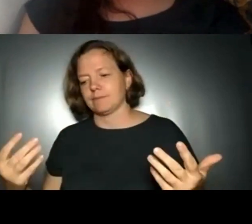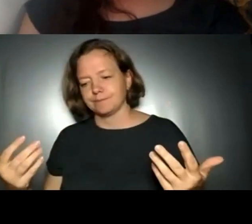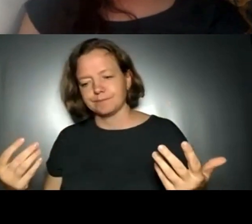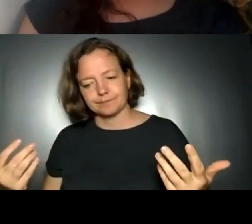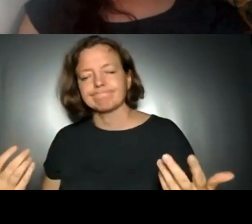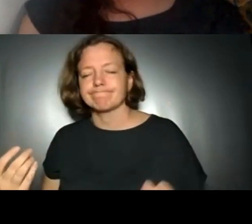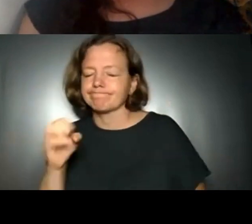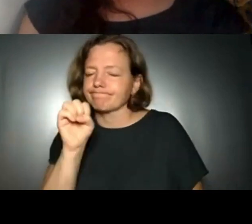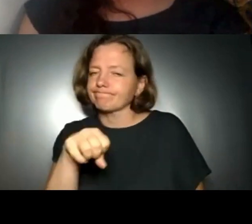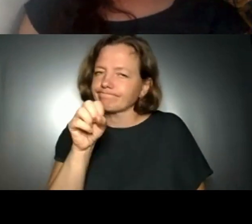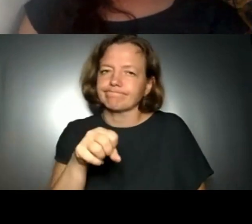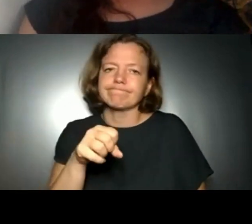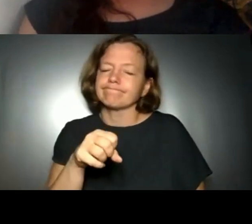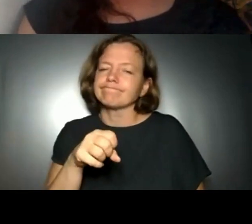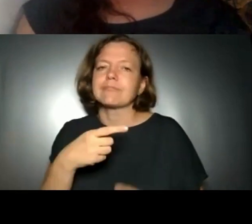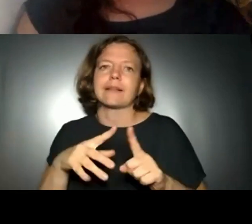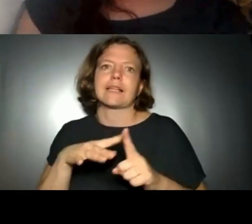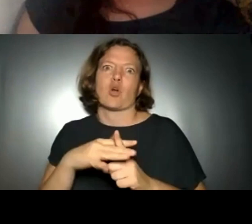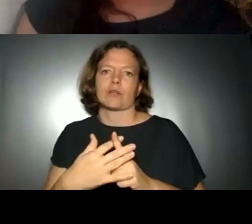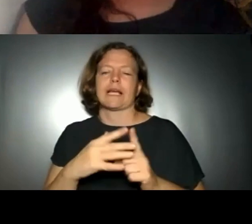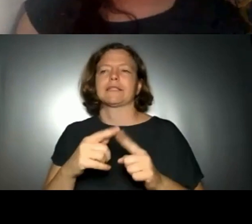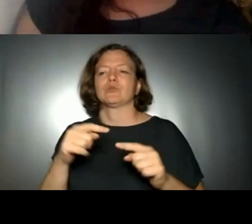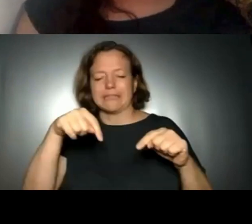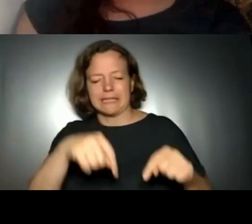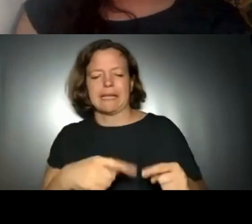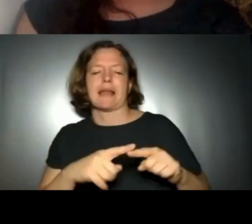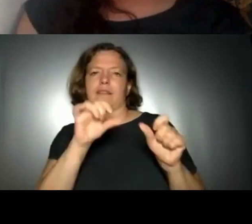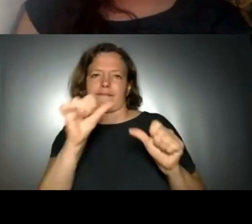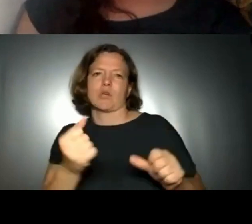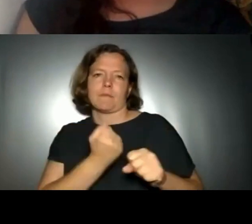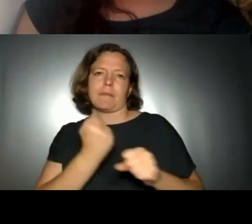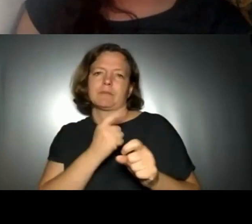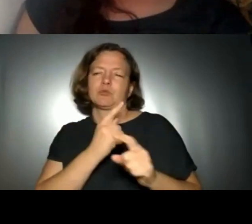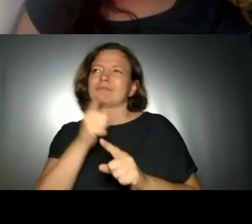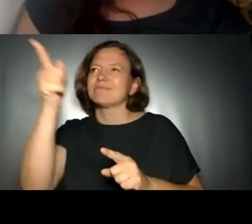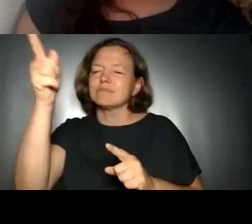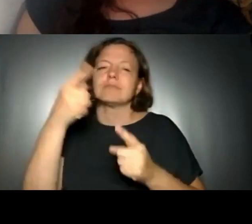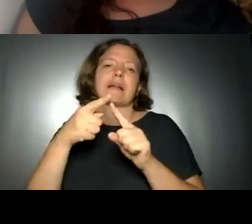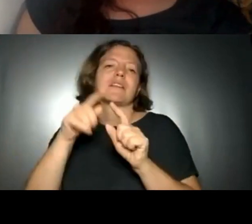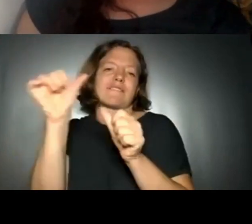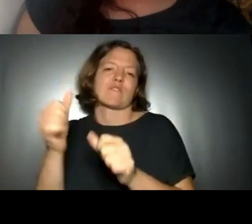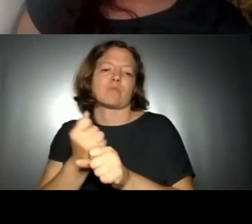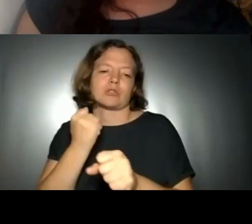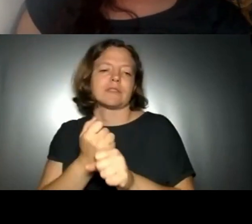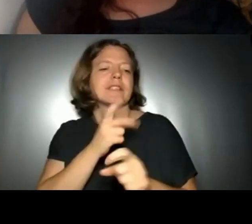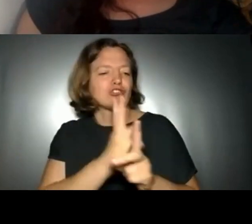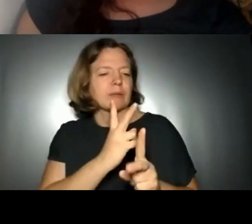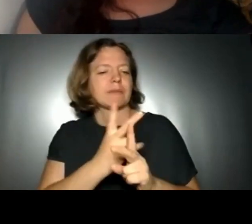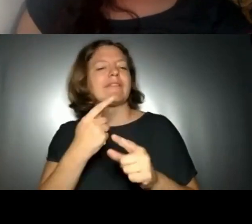Yeah, that we have to work in different ways because of different situations and circumstances.